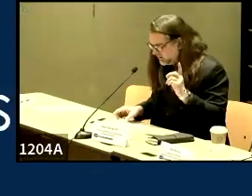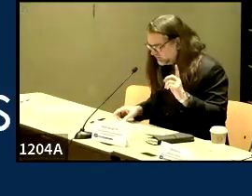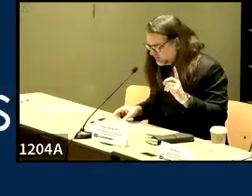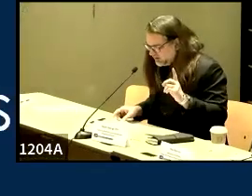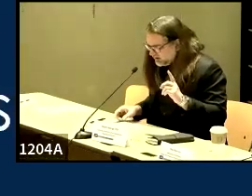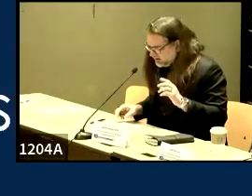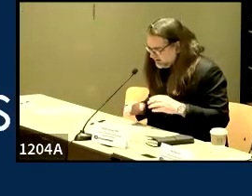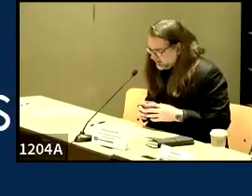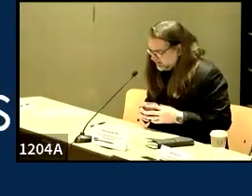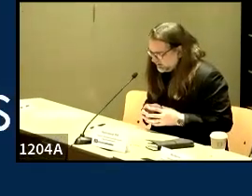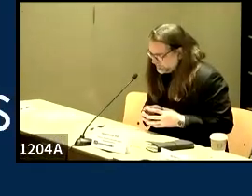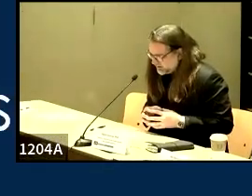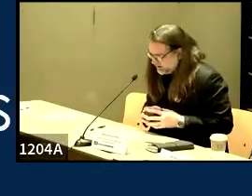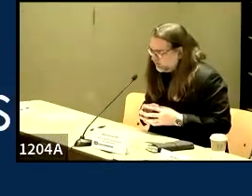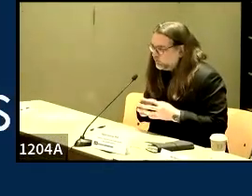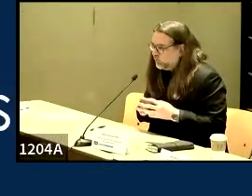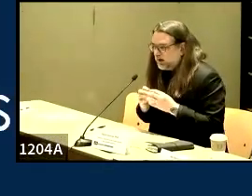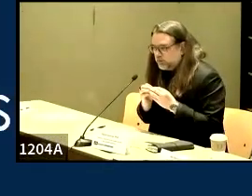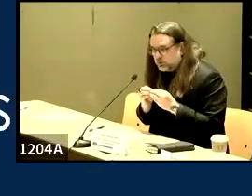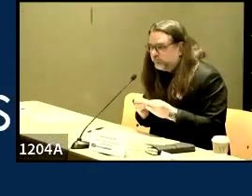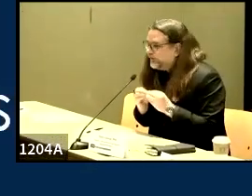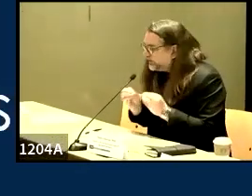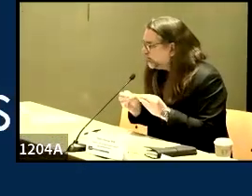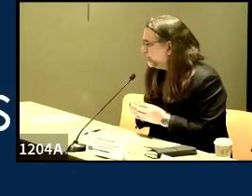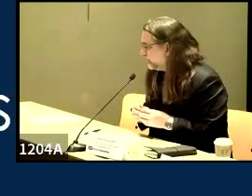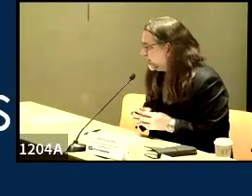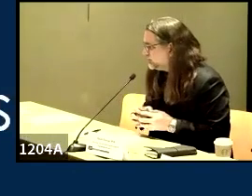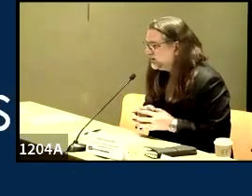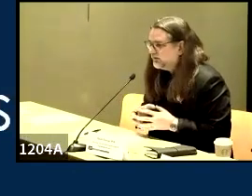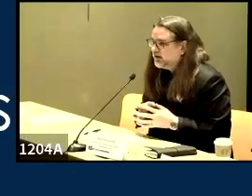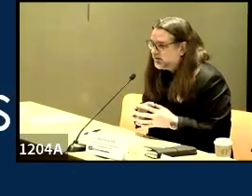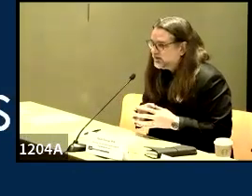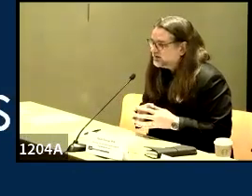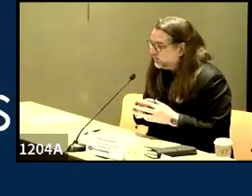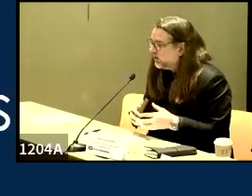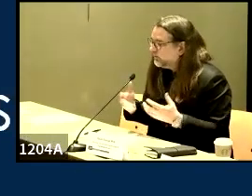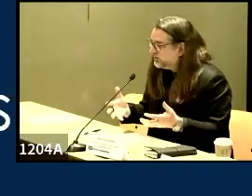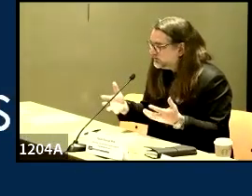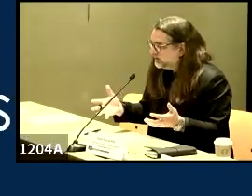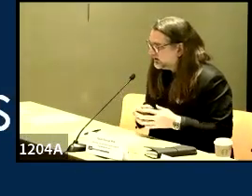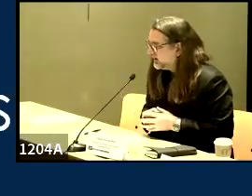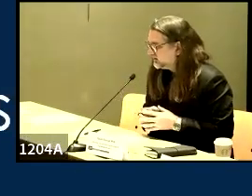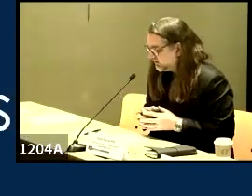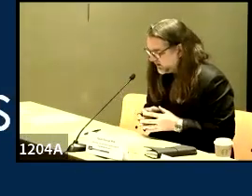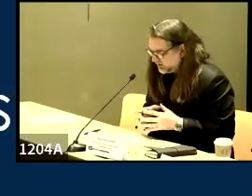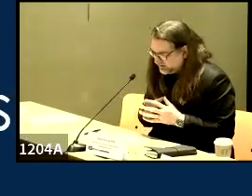Thank you. Very grateful for the opportunity to give you an update as to what we've been doing in the last little while.